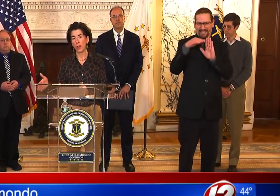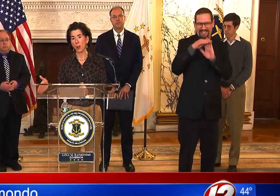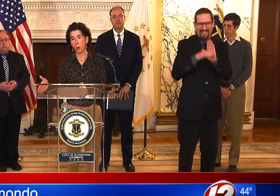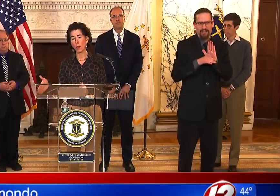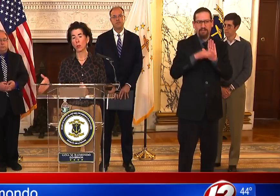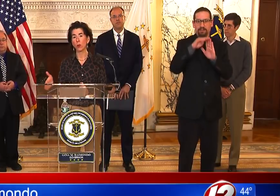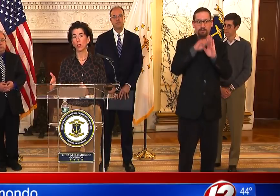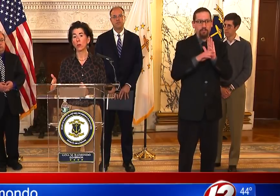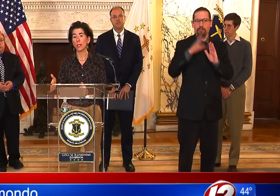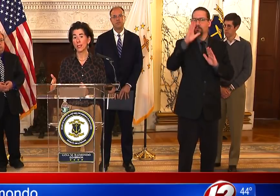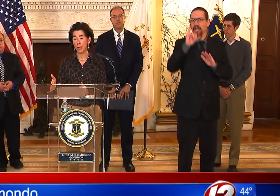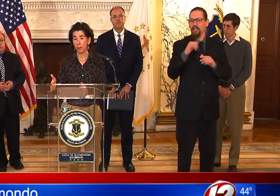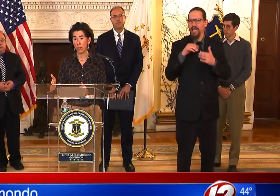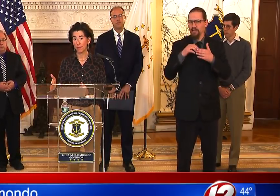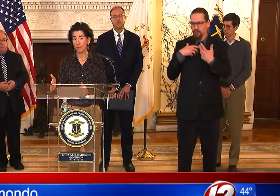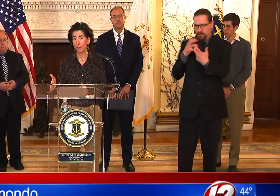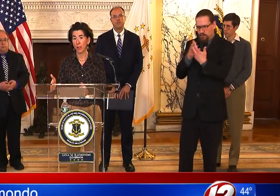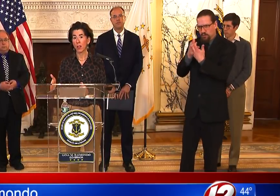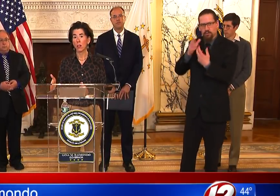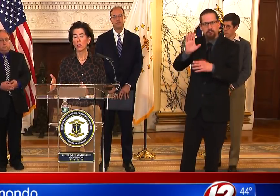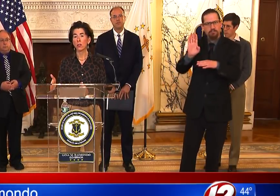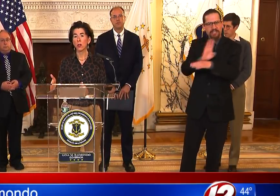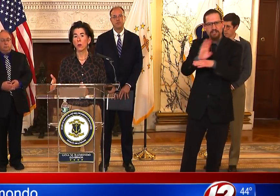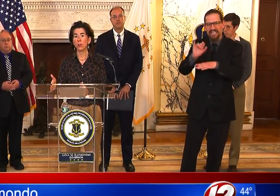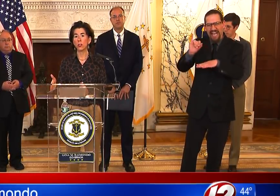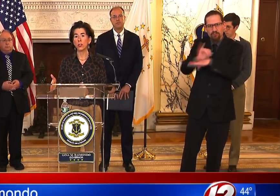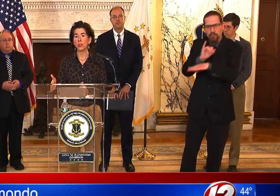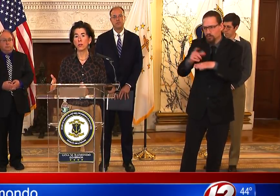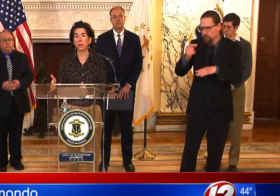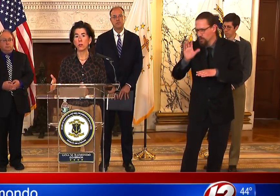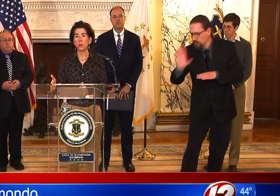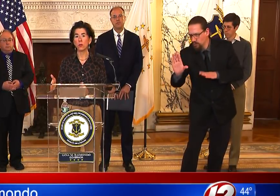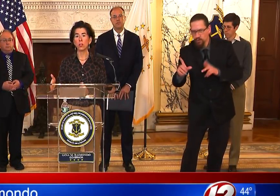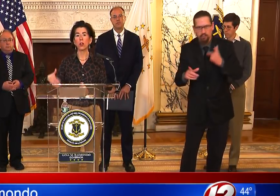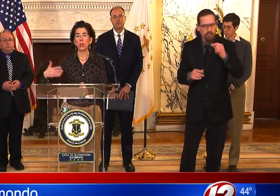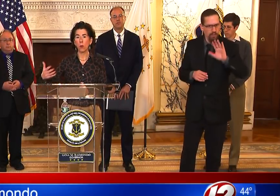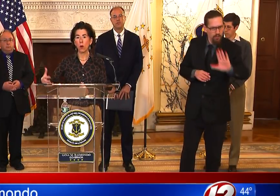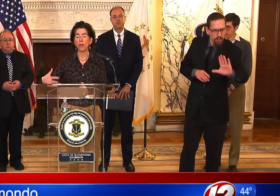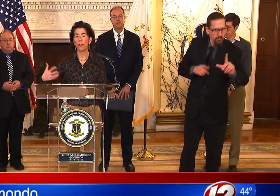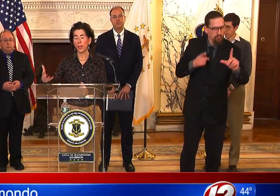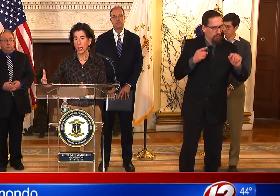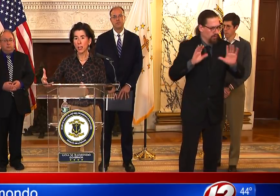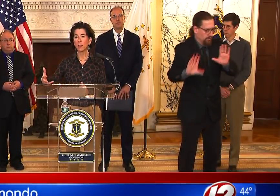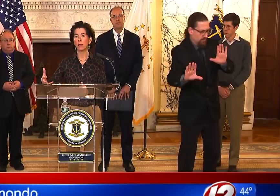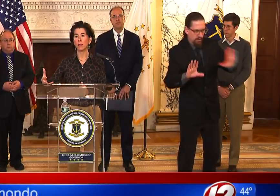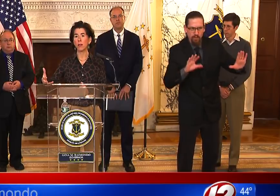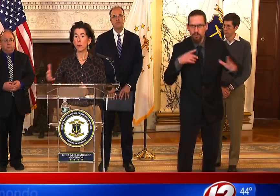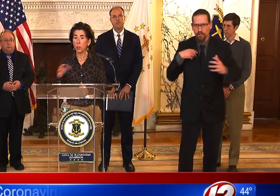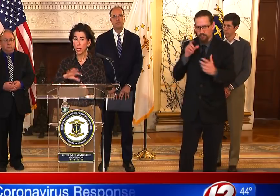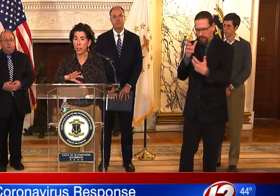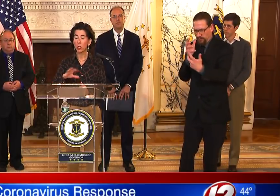IT IS GOING TO BE A SERIES OF NEW REGULATIONS, WHICH WE ARE WORKING ON NOW, BY INDUSTRY, IN ORDER TO TELL EVERYBODY TO GO